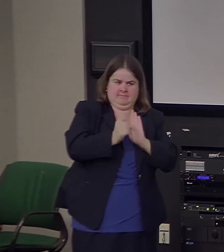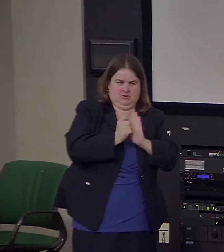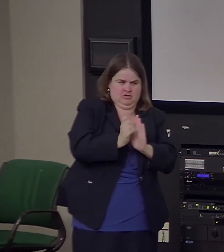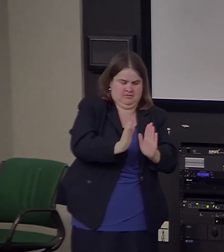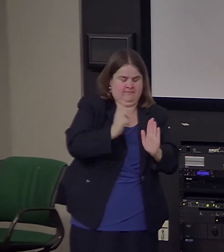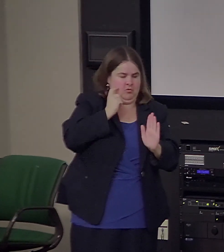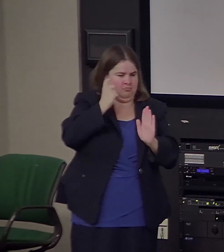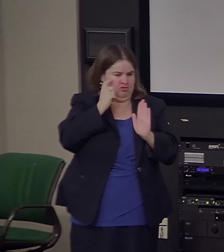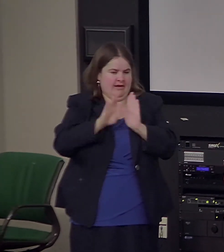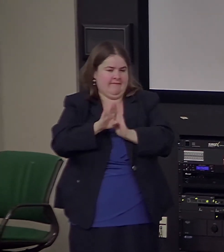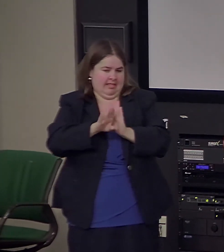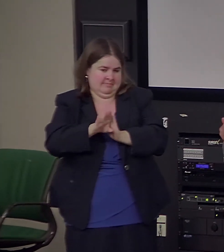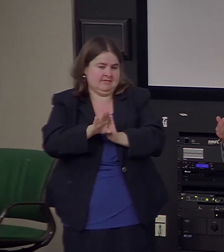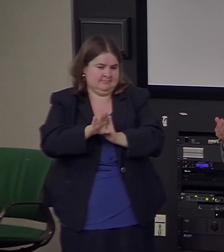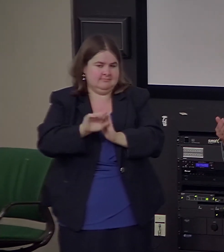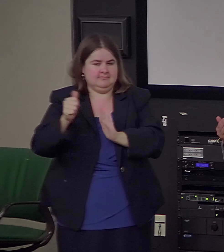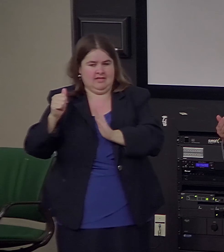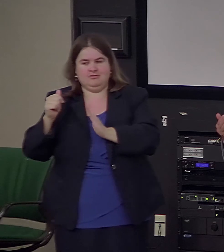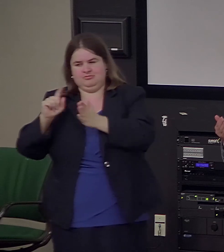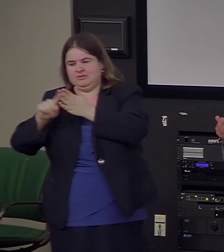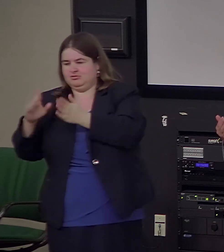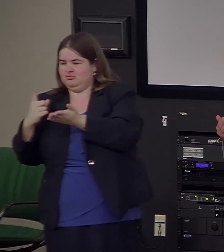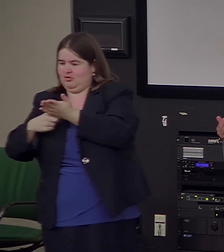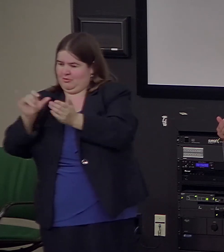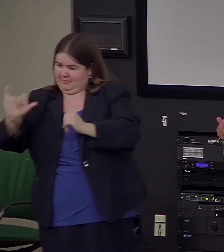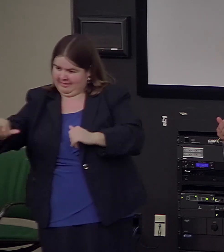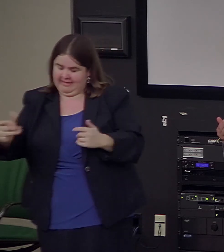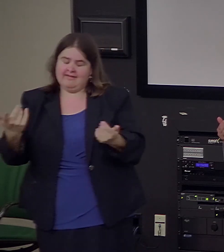In the sense that there are experiences